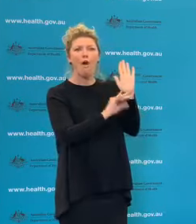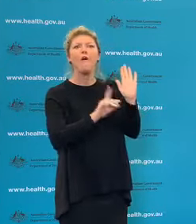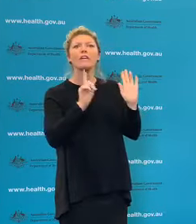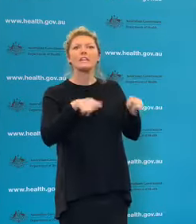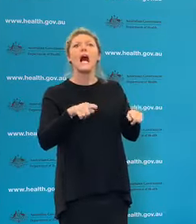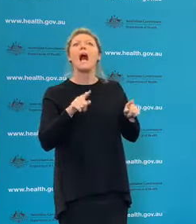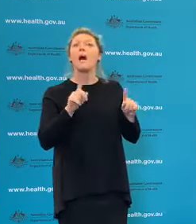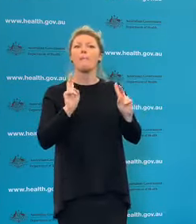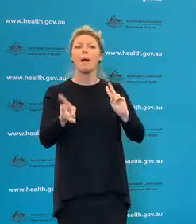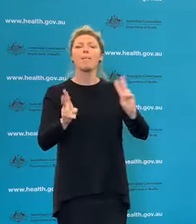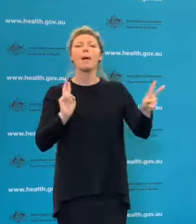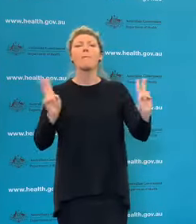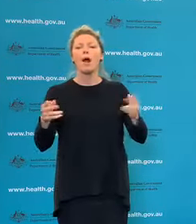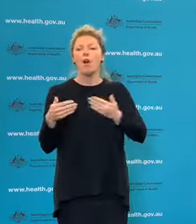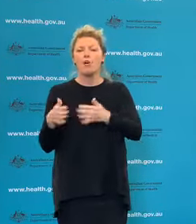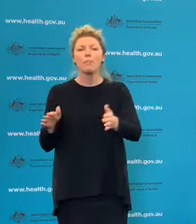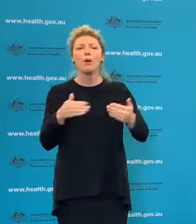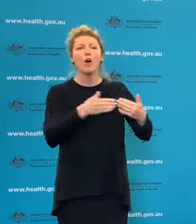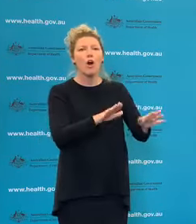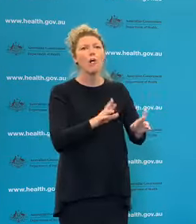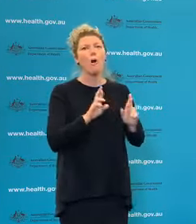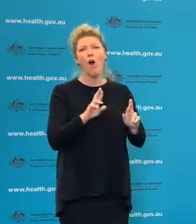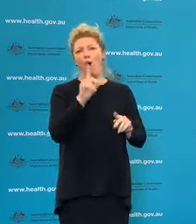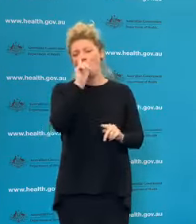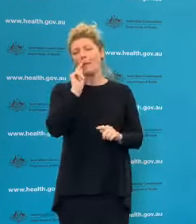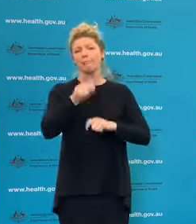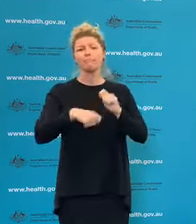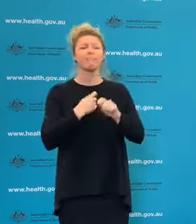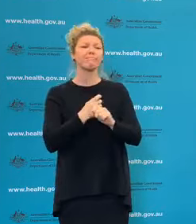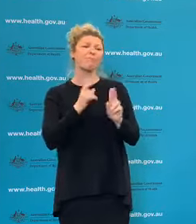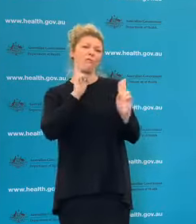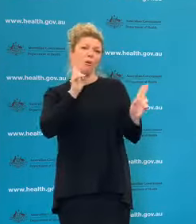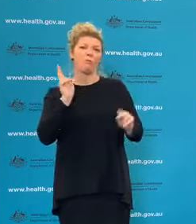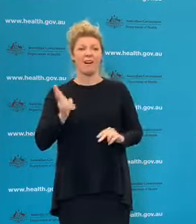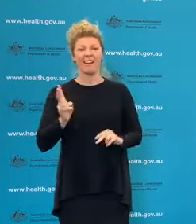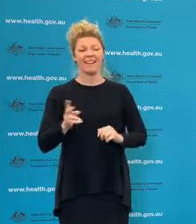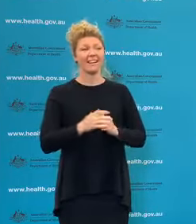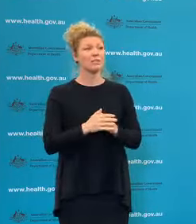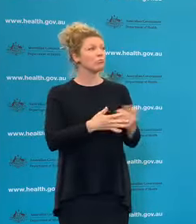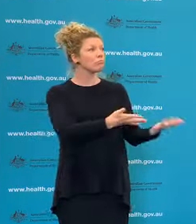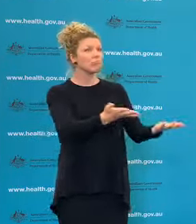we could help return us to our normal. lifestyle So, I;m happy to take questions